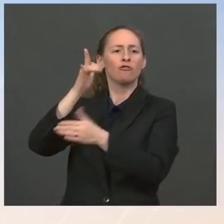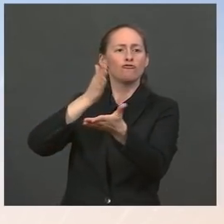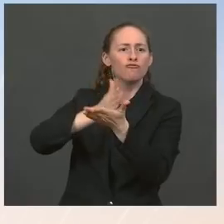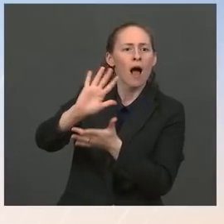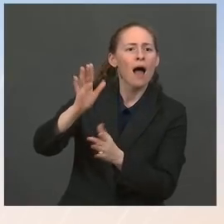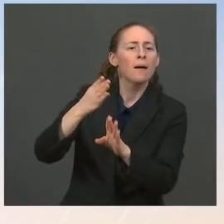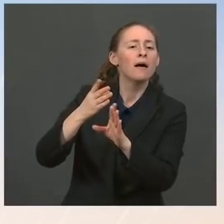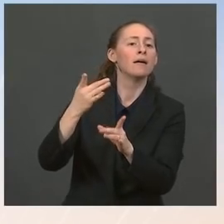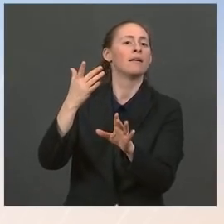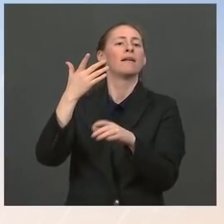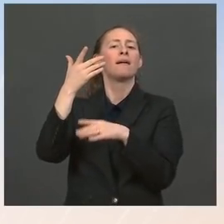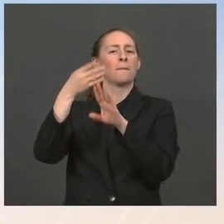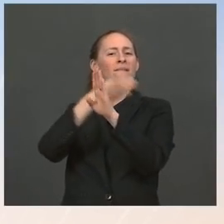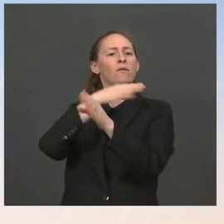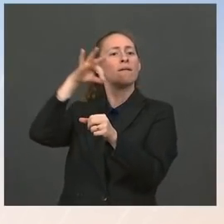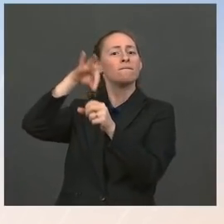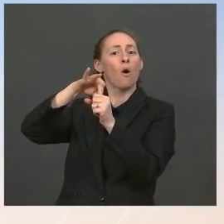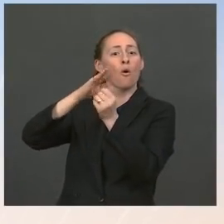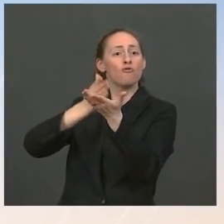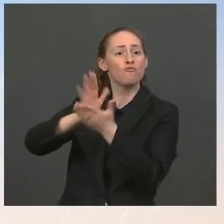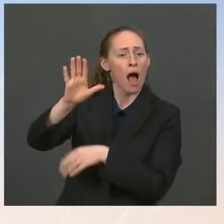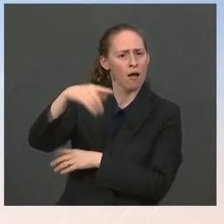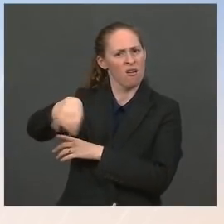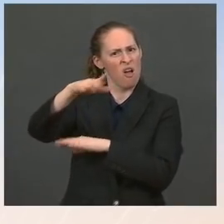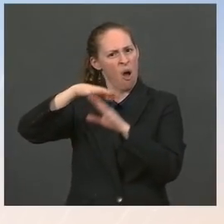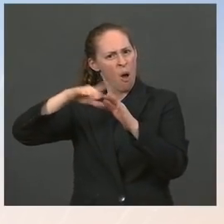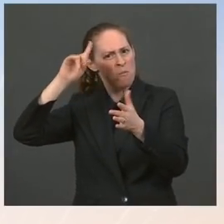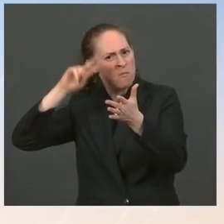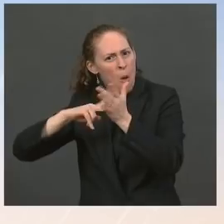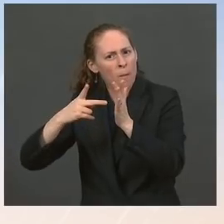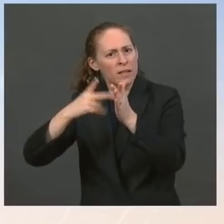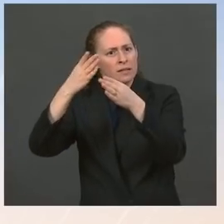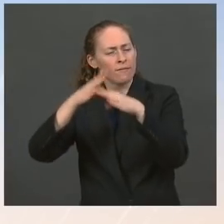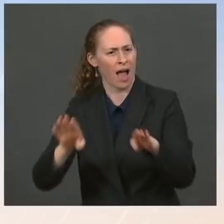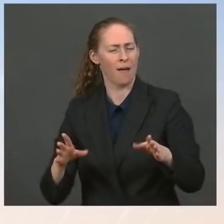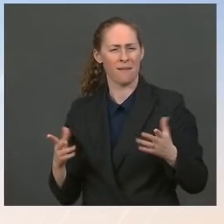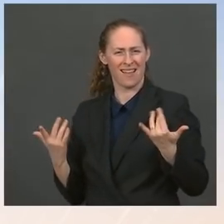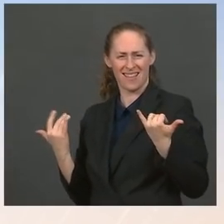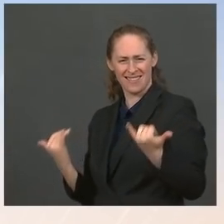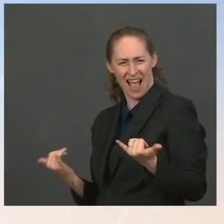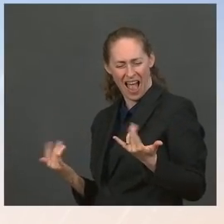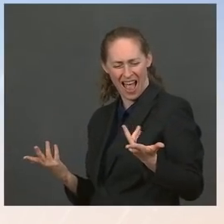But how do you go about redefining and replanting these roadways and communities